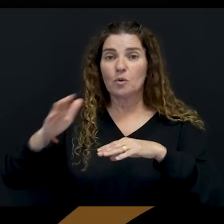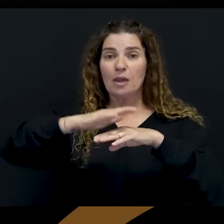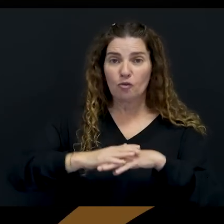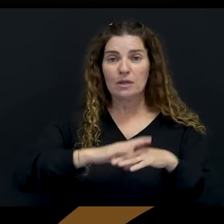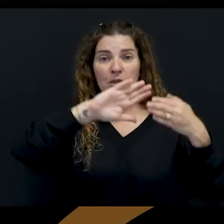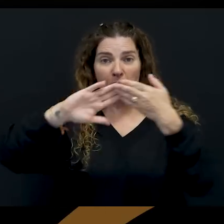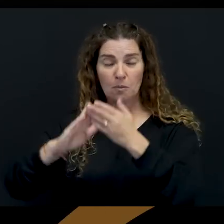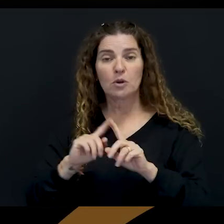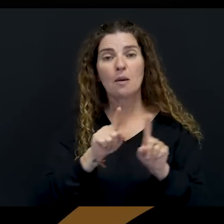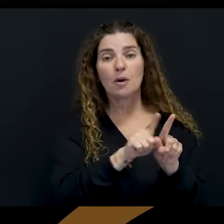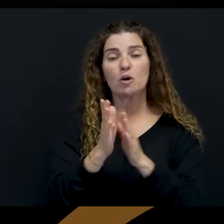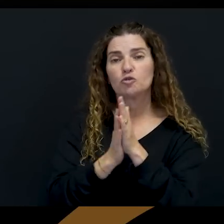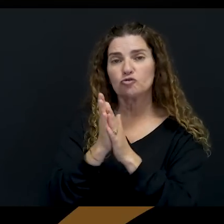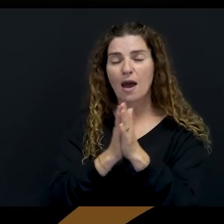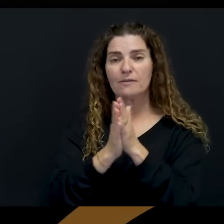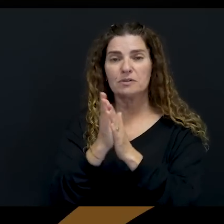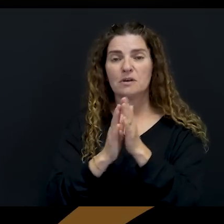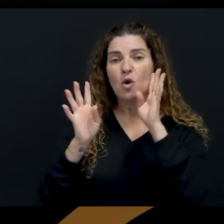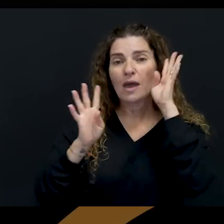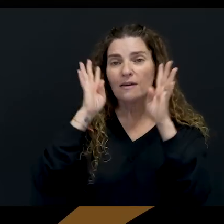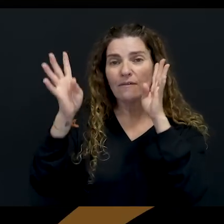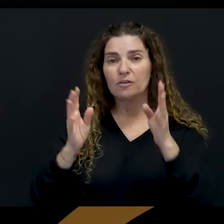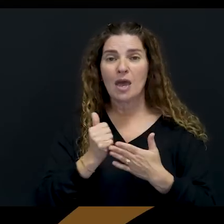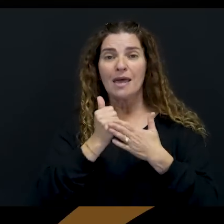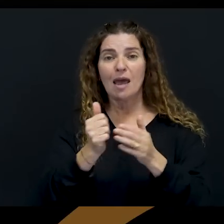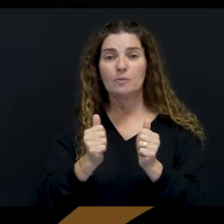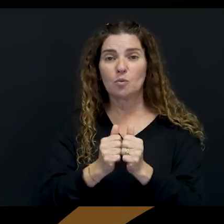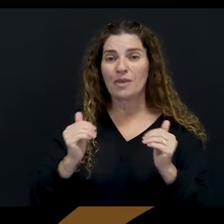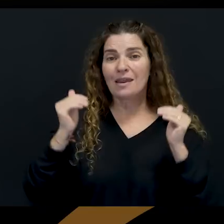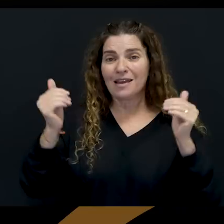but also drives innovation, enhances user experiences